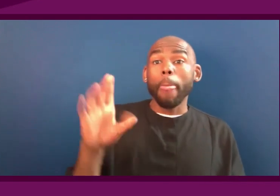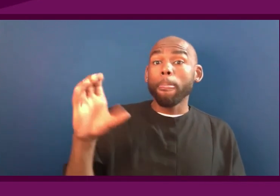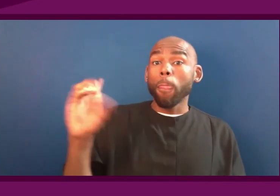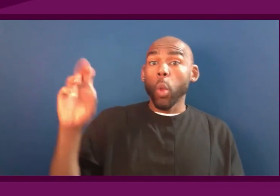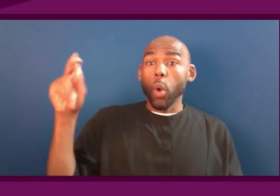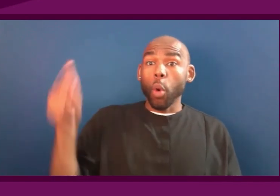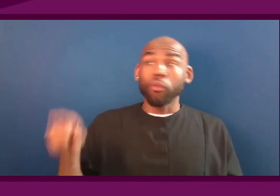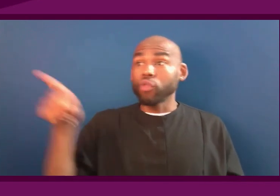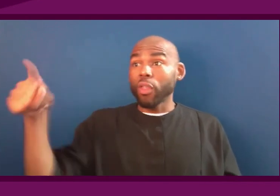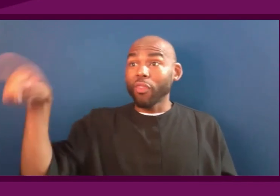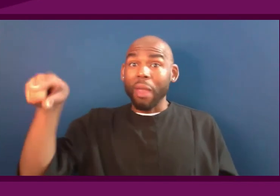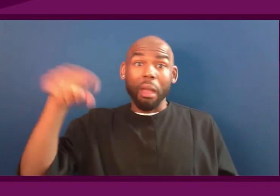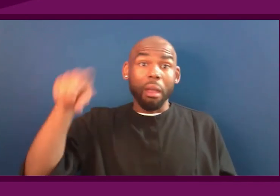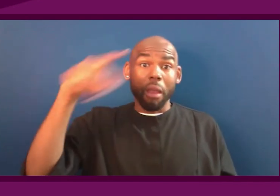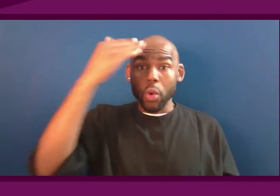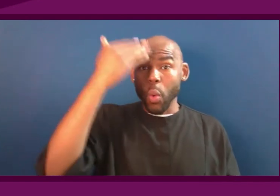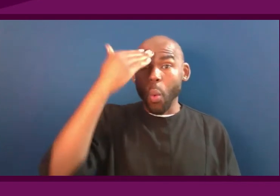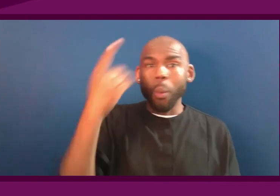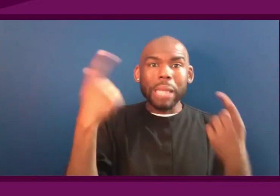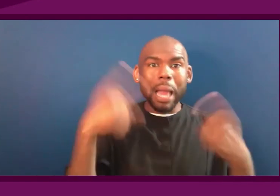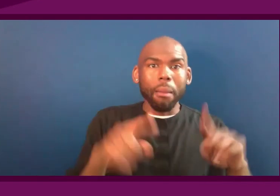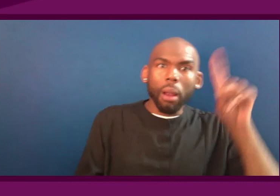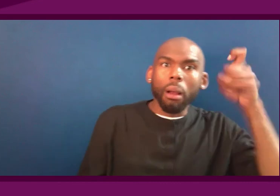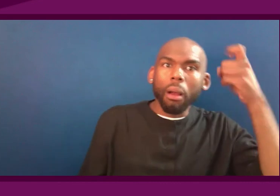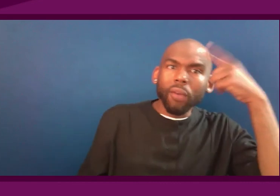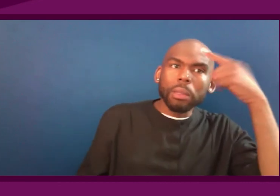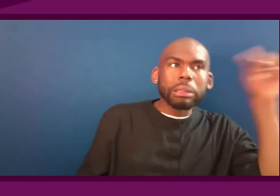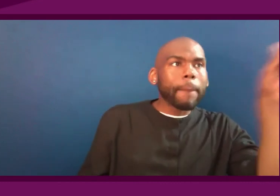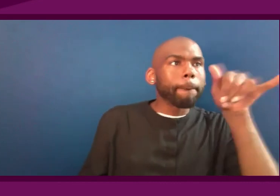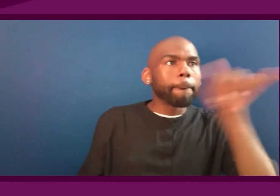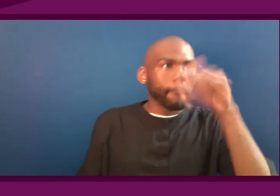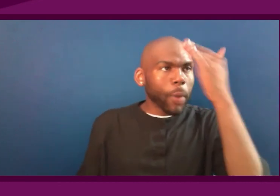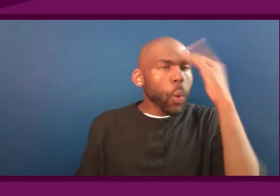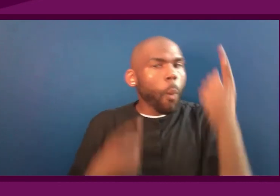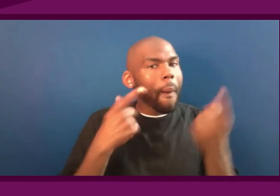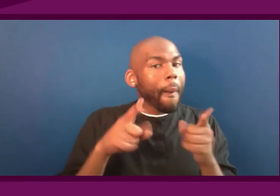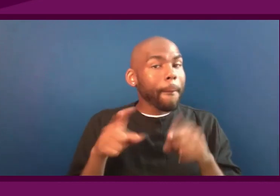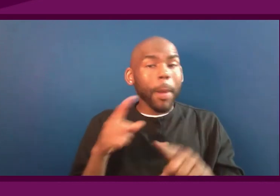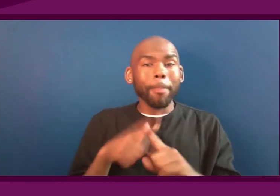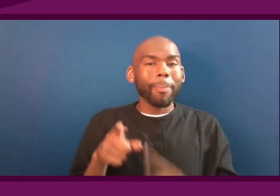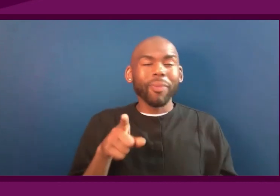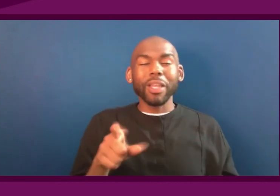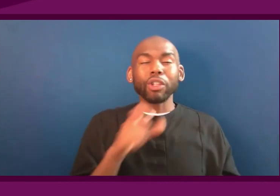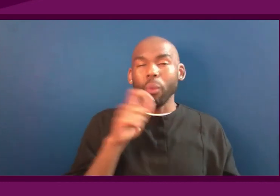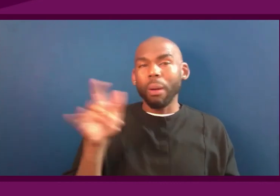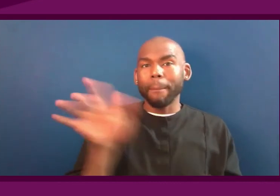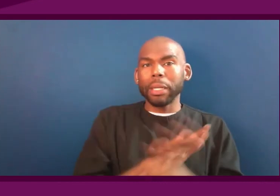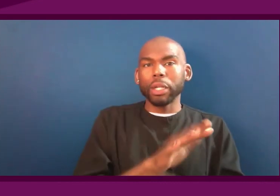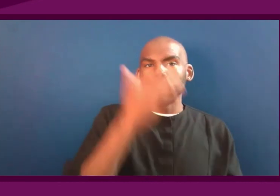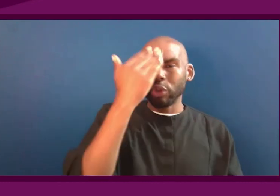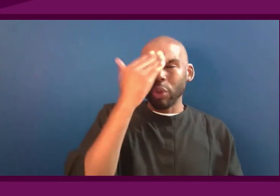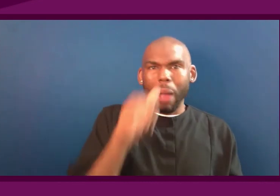WID does is they have a great program to help make sure that conferences are fully accessible. So you